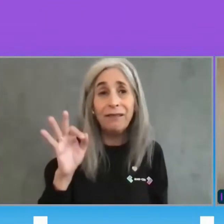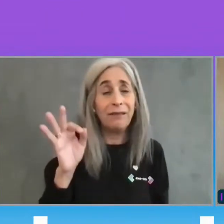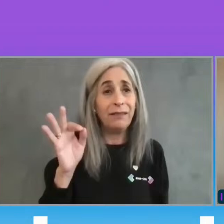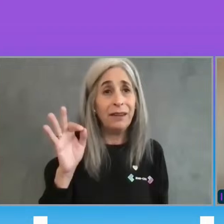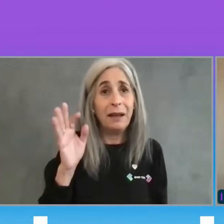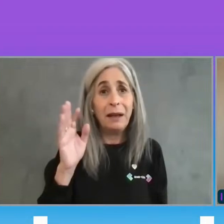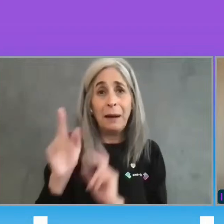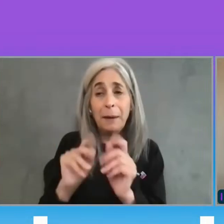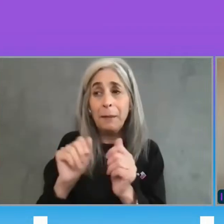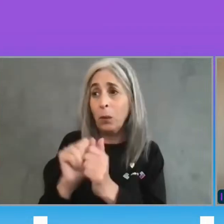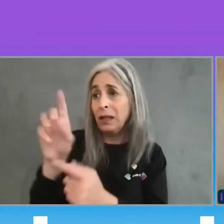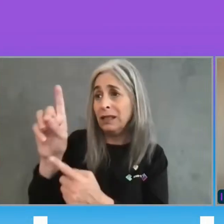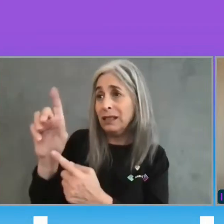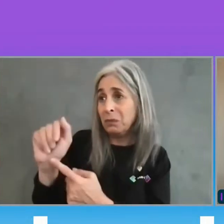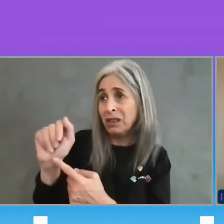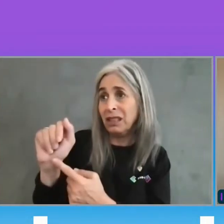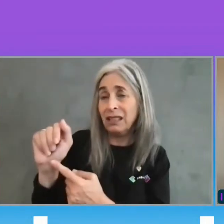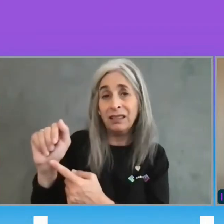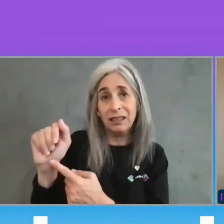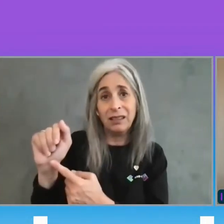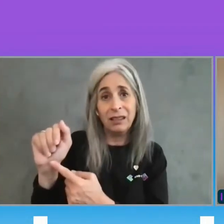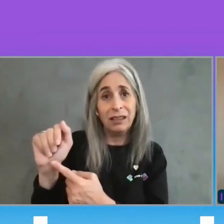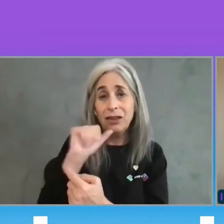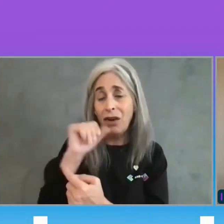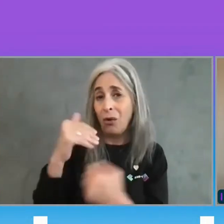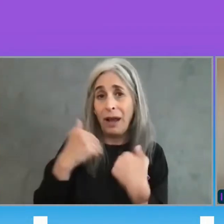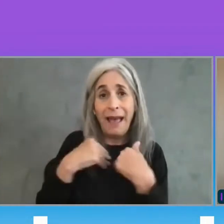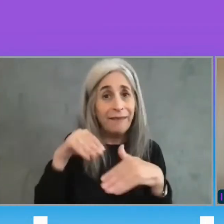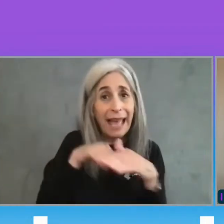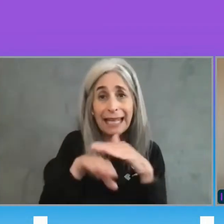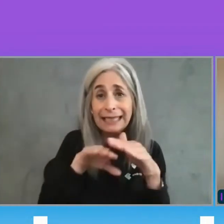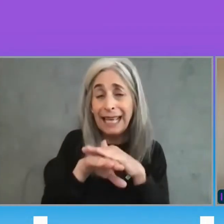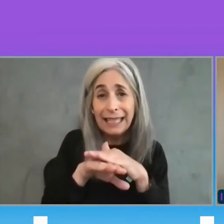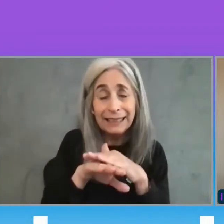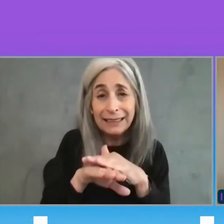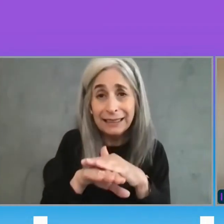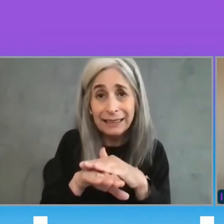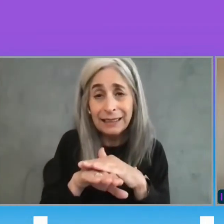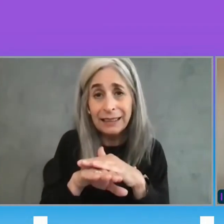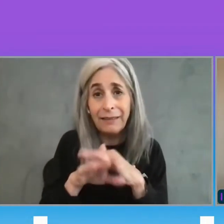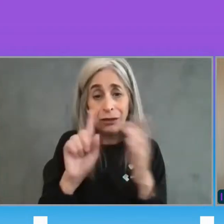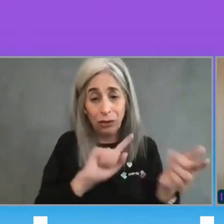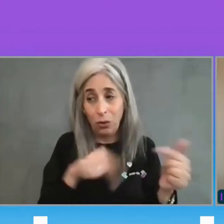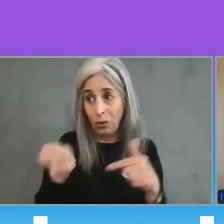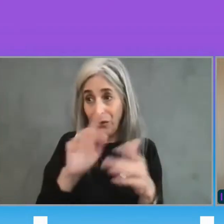people with disabilities don't